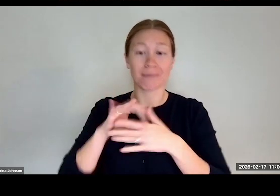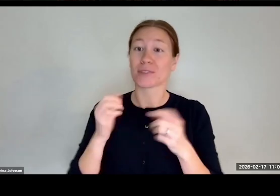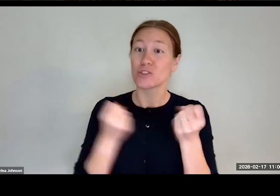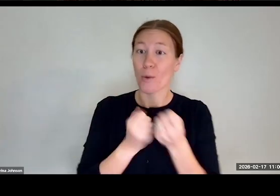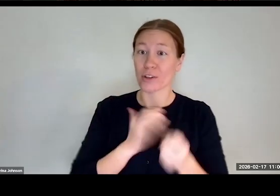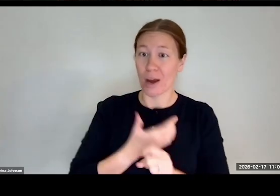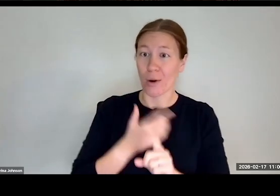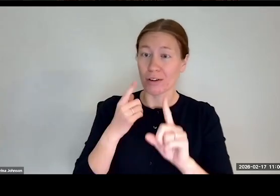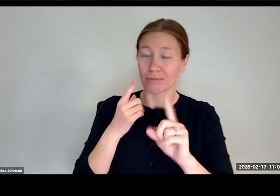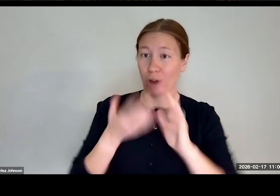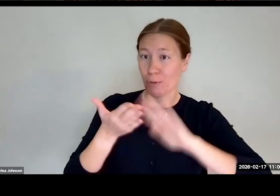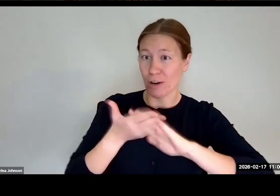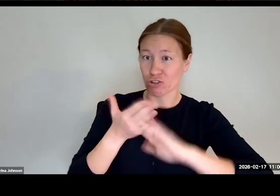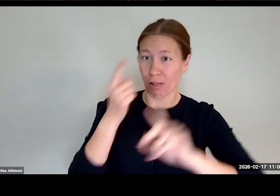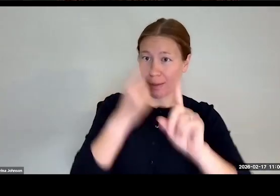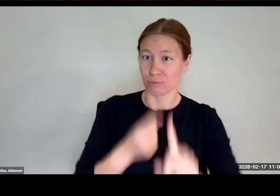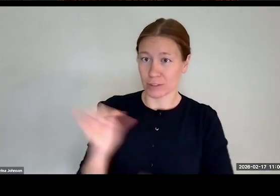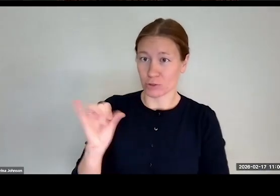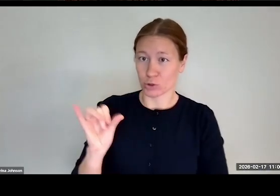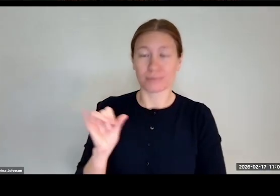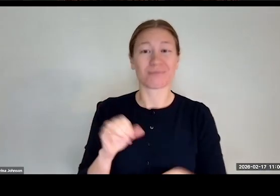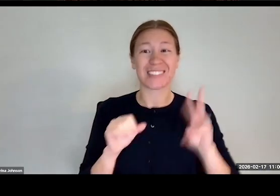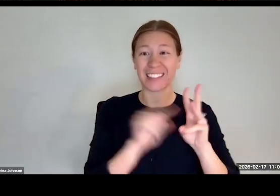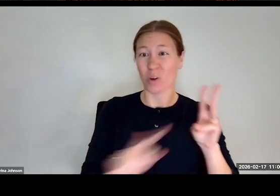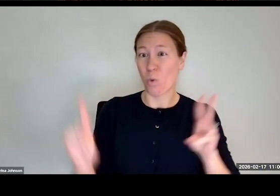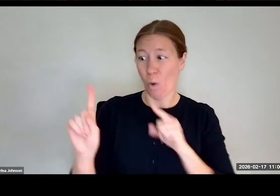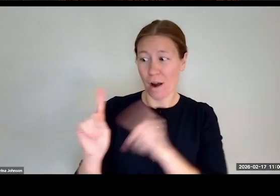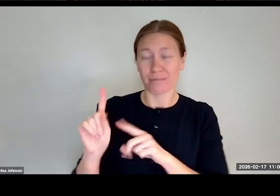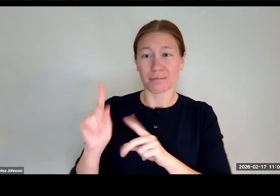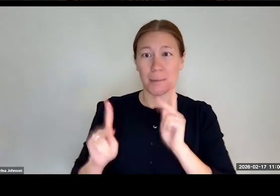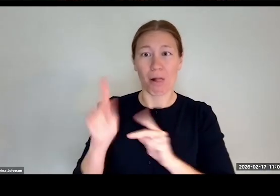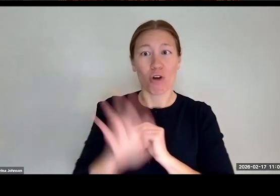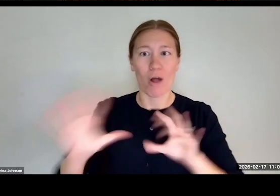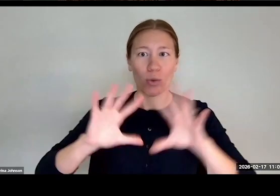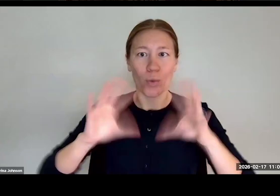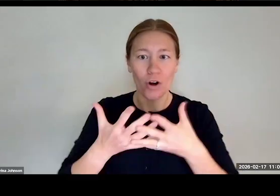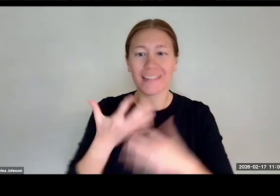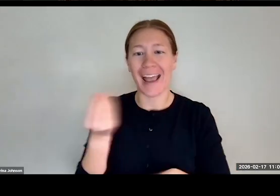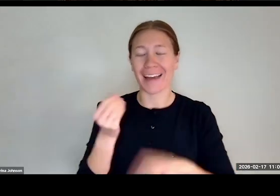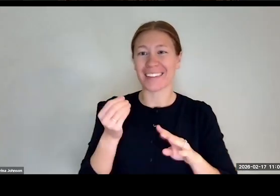So approximately one in six people around the world and one in four working age individuals in the US live